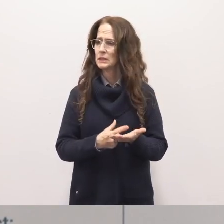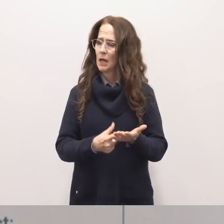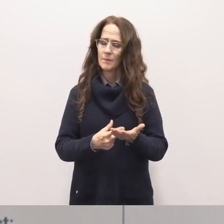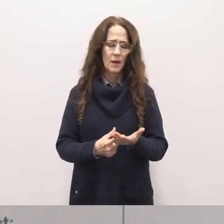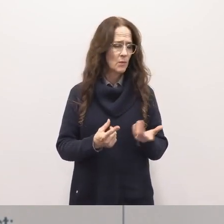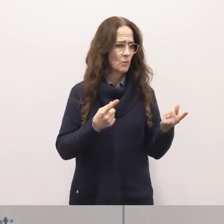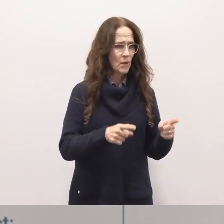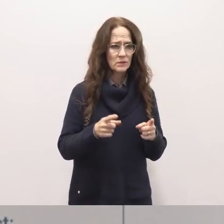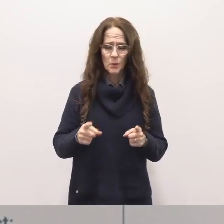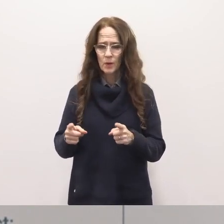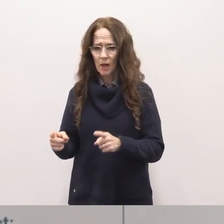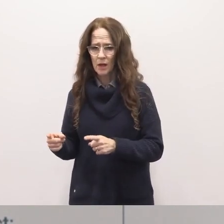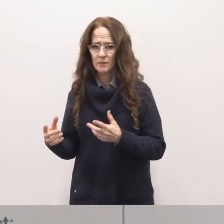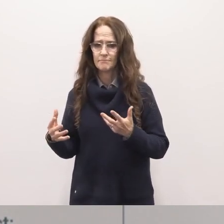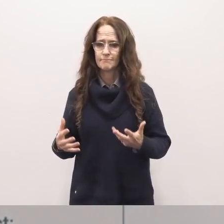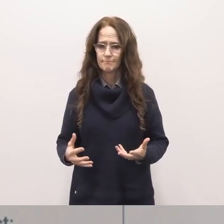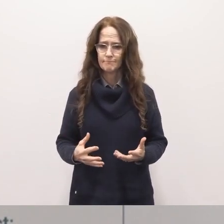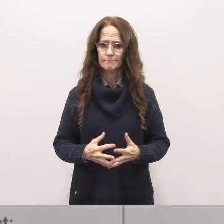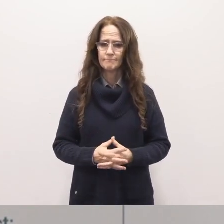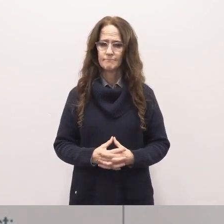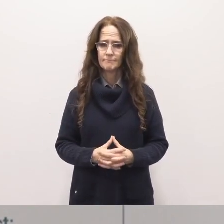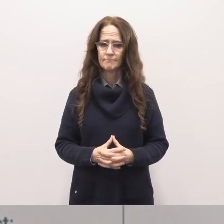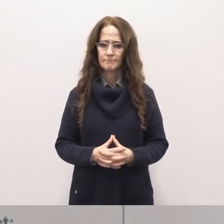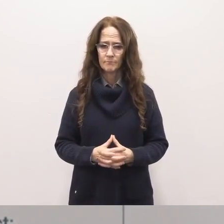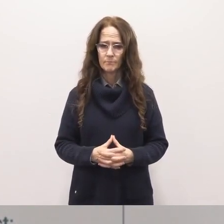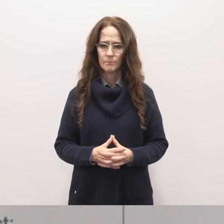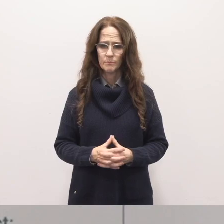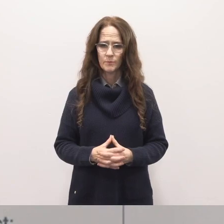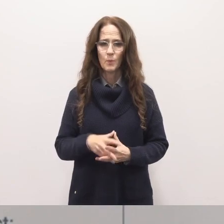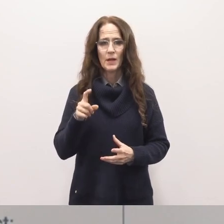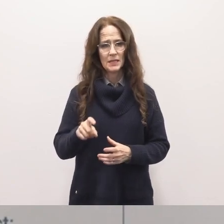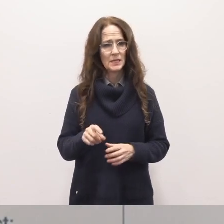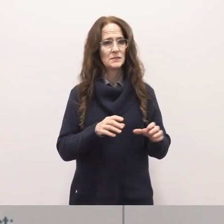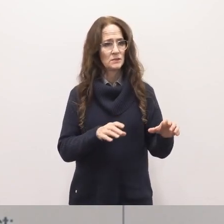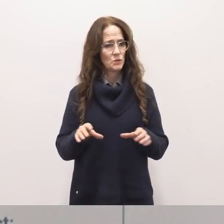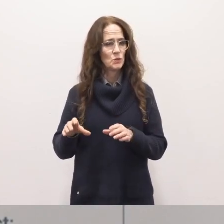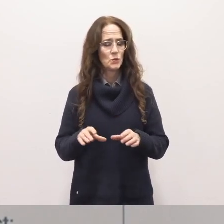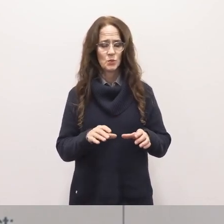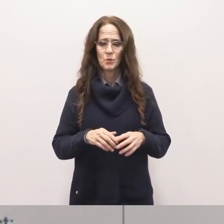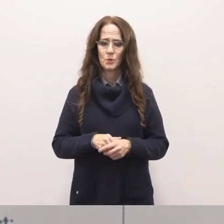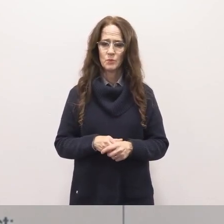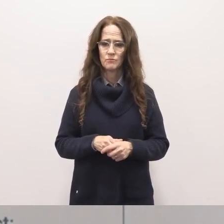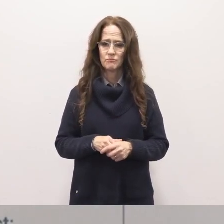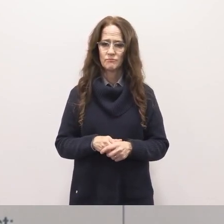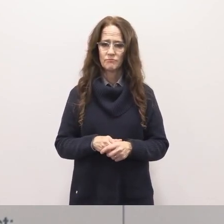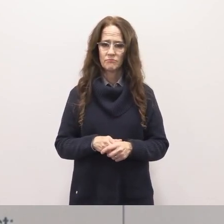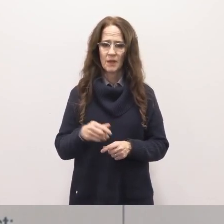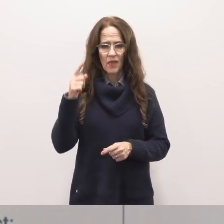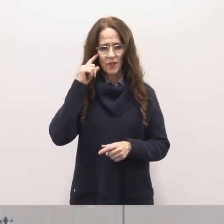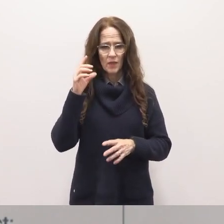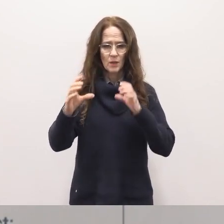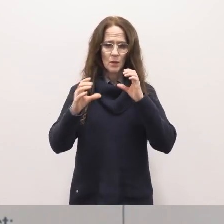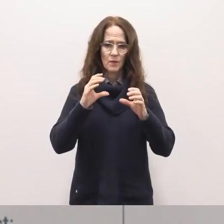on and what needs to be done. And I think those conversations are going on here too